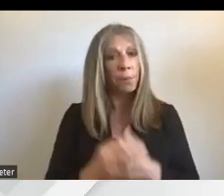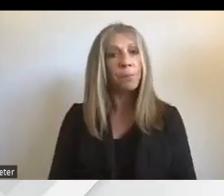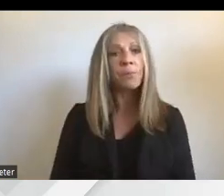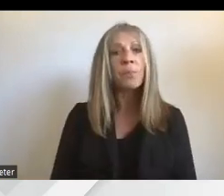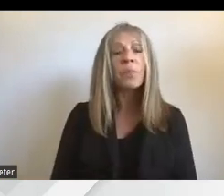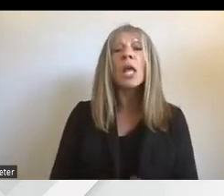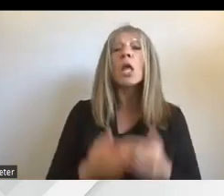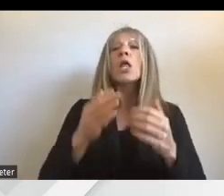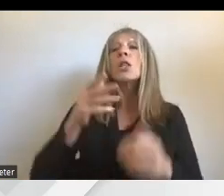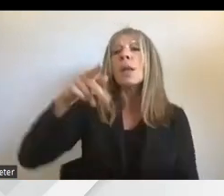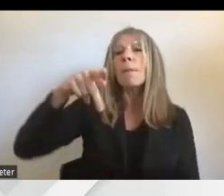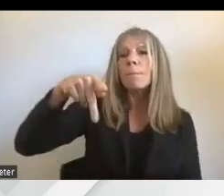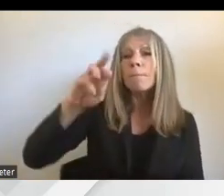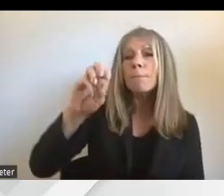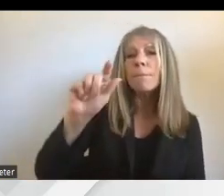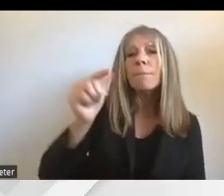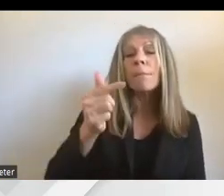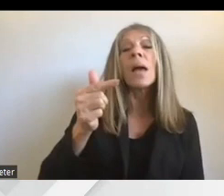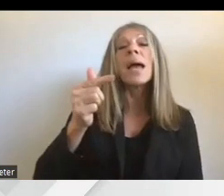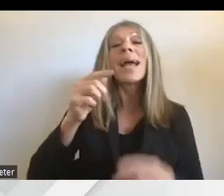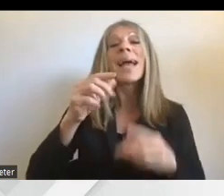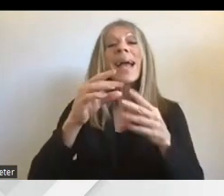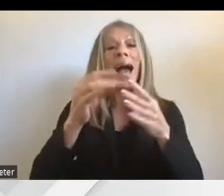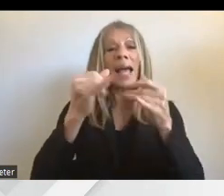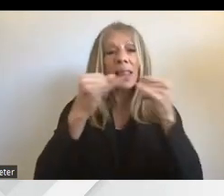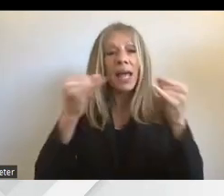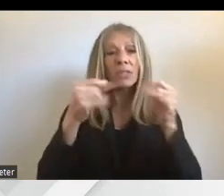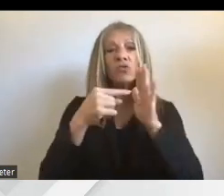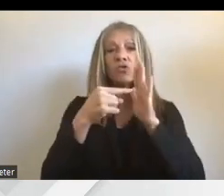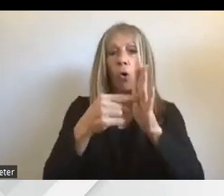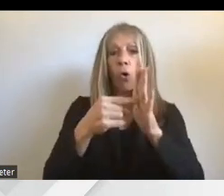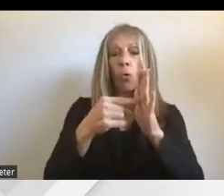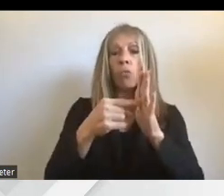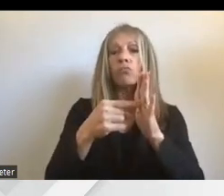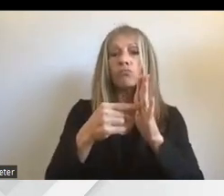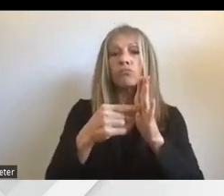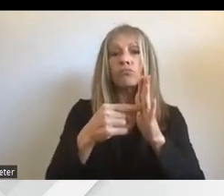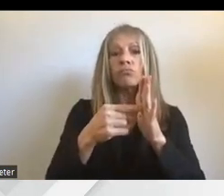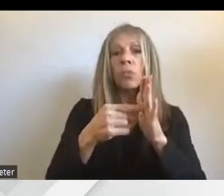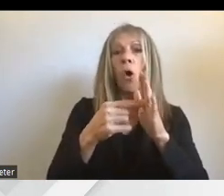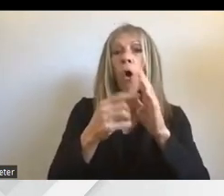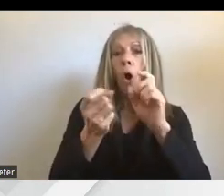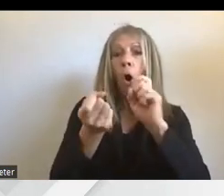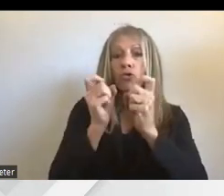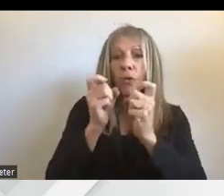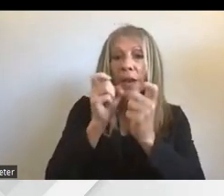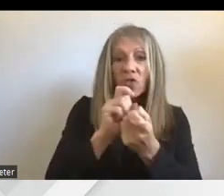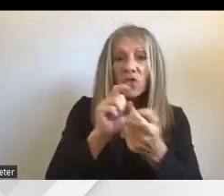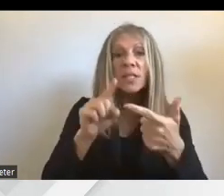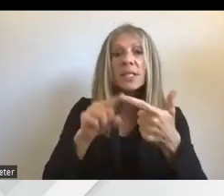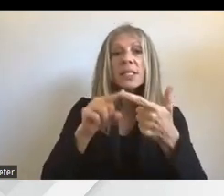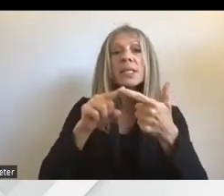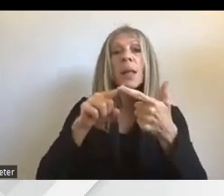The Public Right-of-Way Accessibility Guidelines scope the following: alterations; pedestrian access